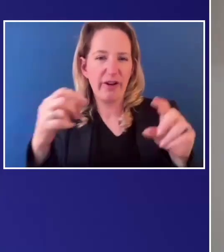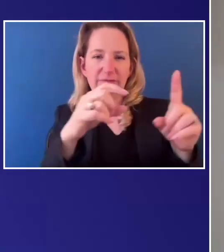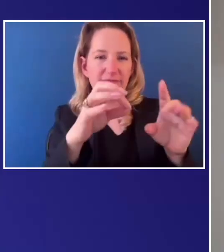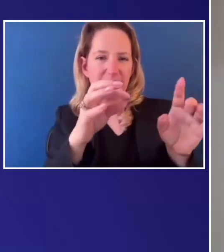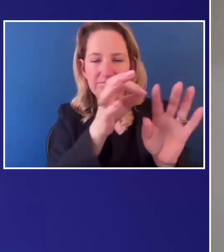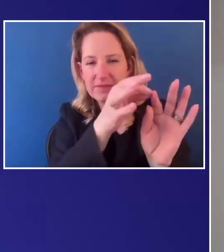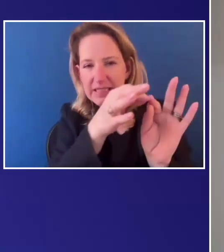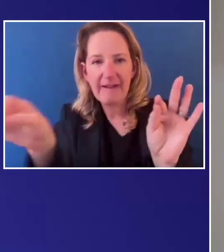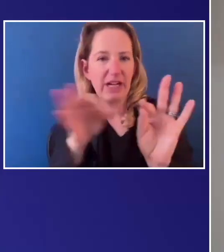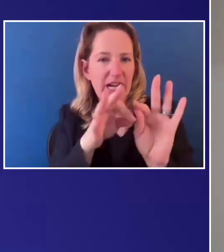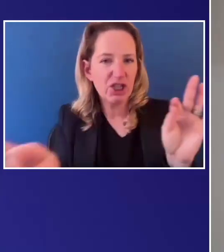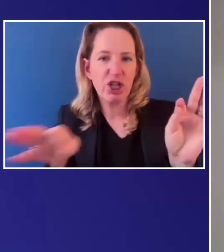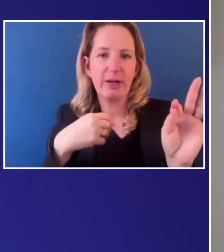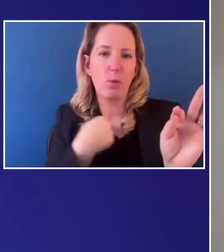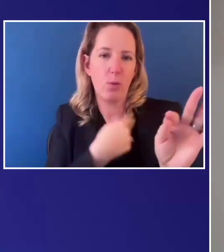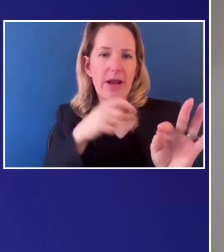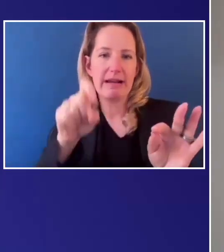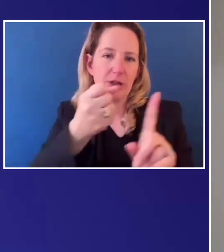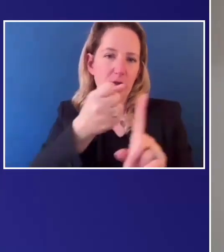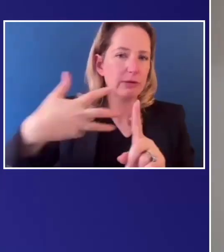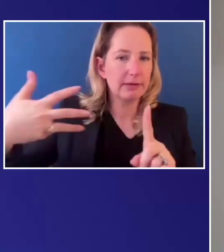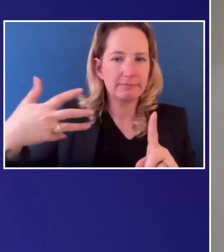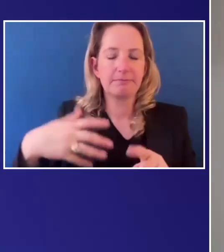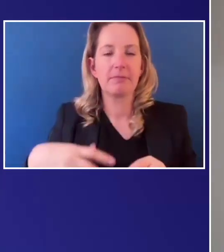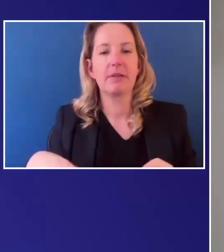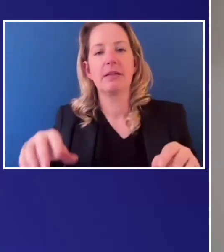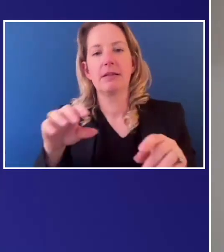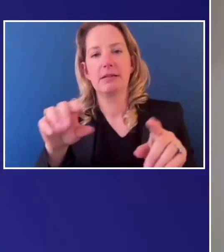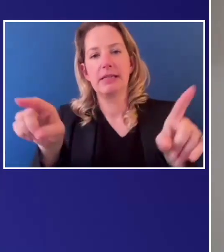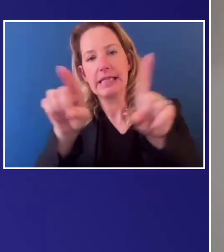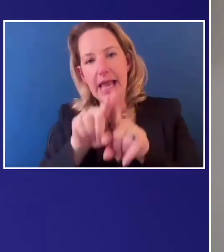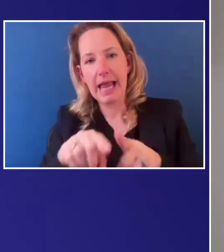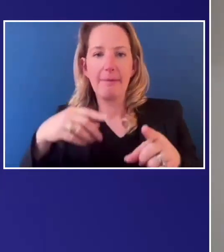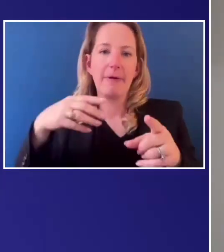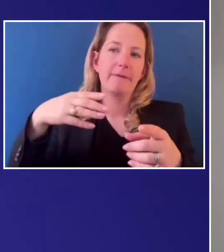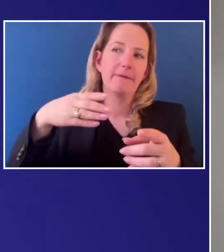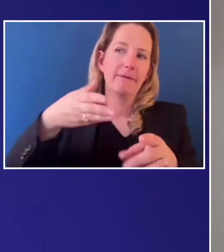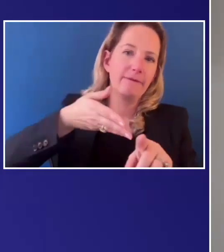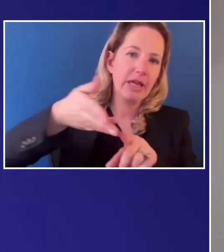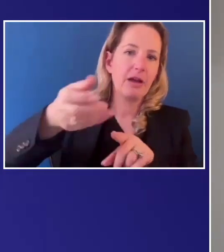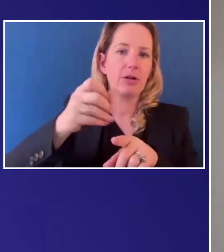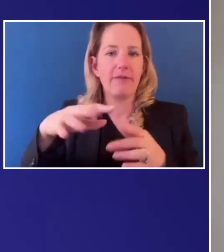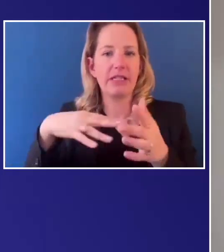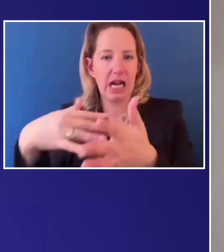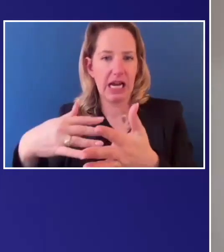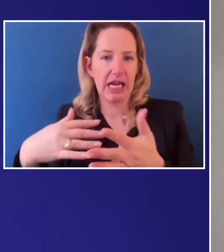that we would articulate on as well. Thank you very much. Thank you, Preston. Randy?